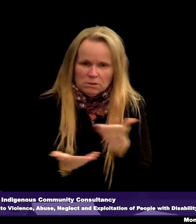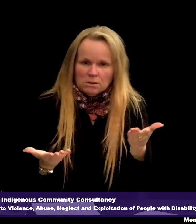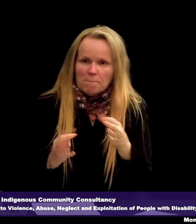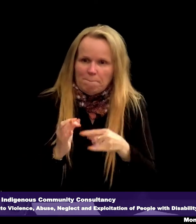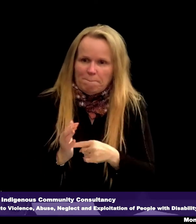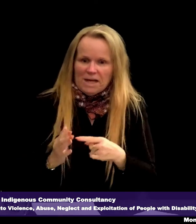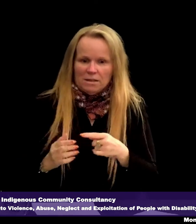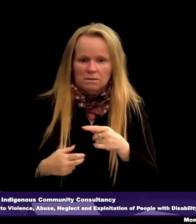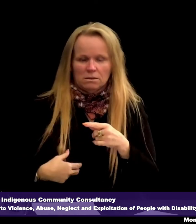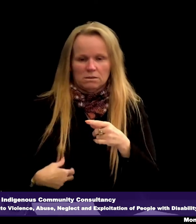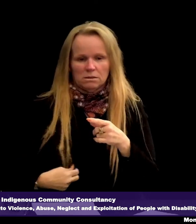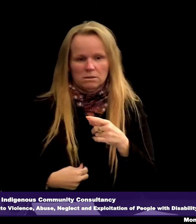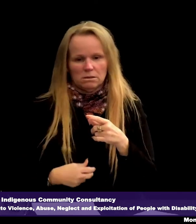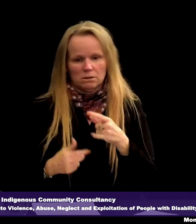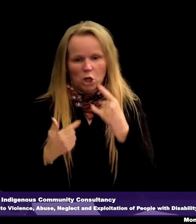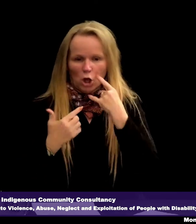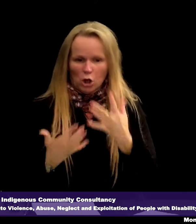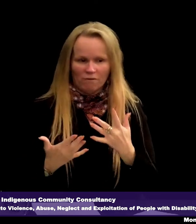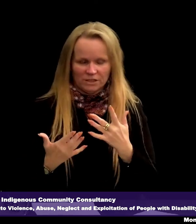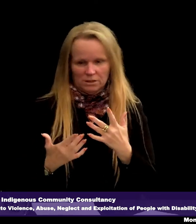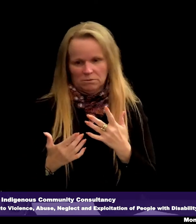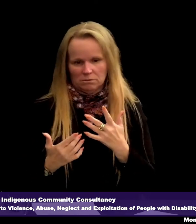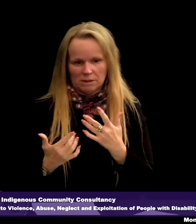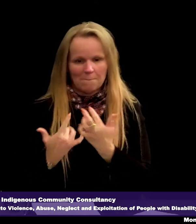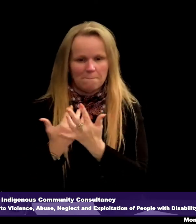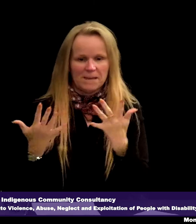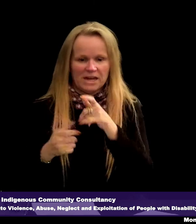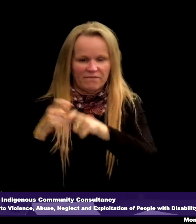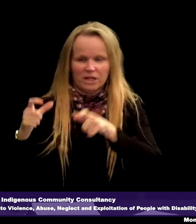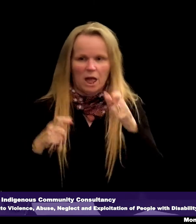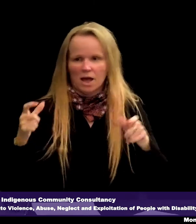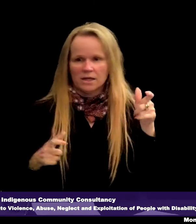organisation that's supposed to be providing that service and act as a bridge, if you like, for them to communicate with each other.